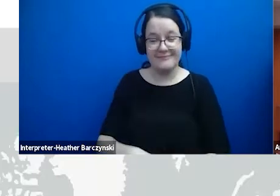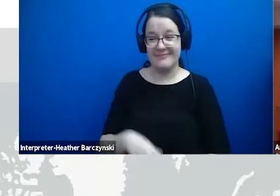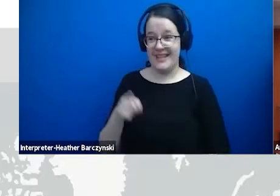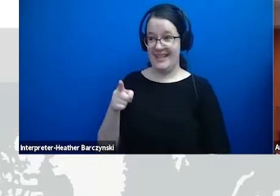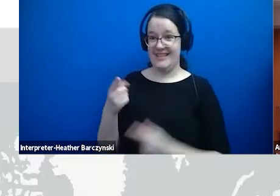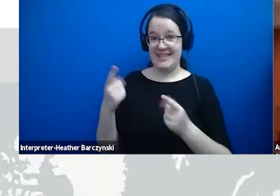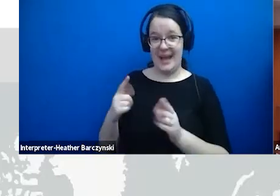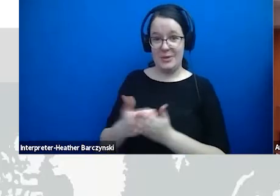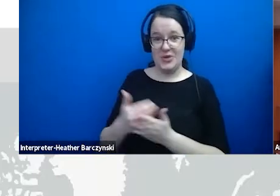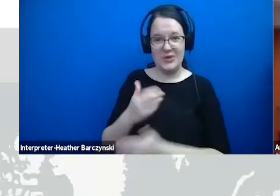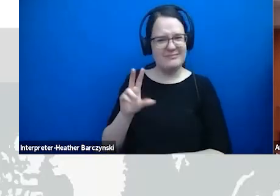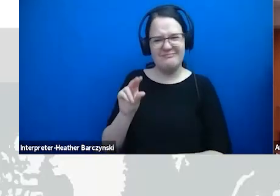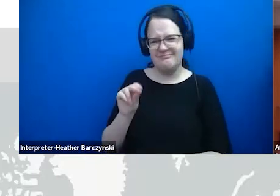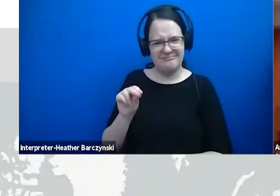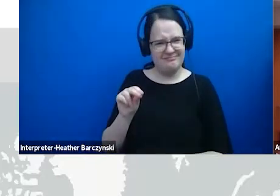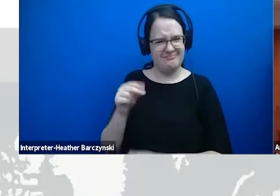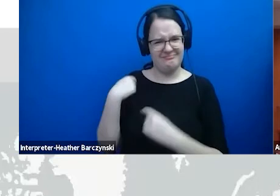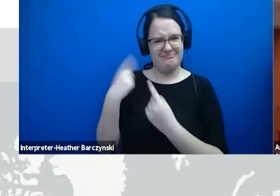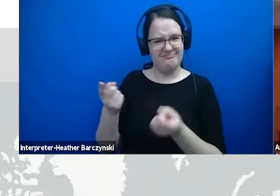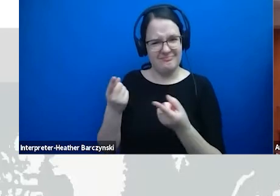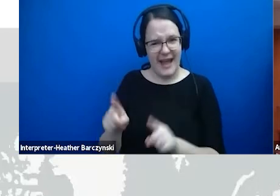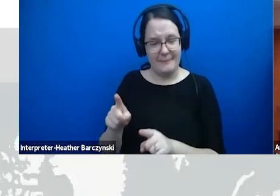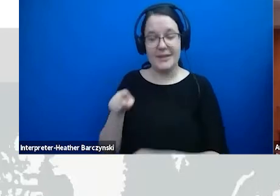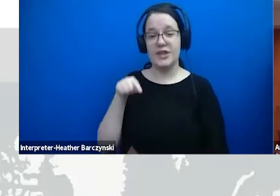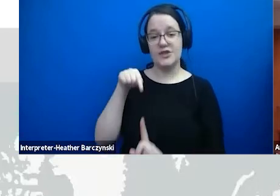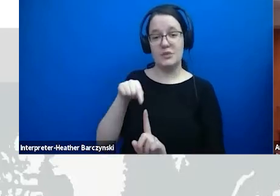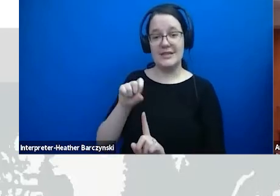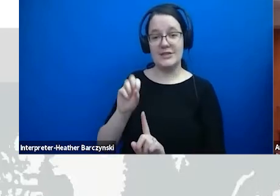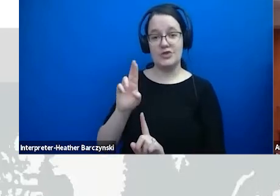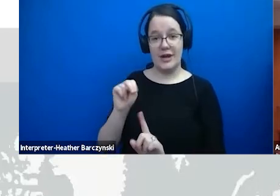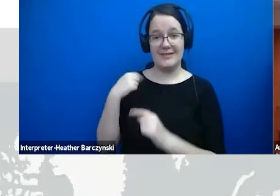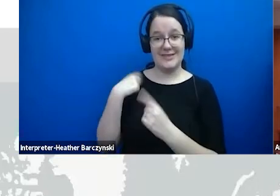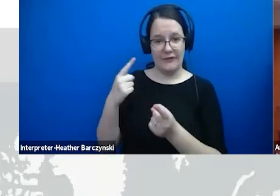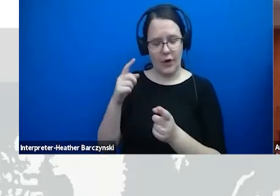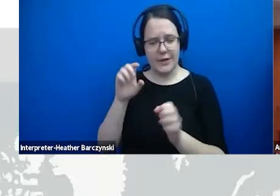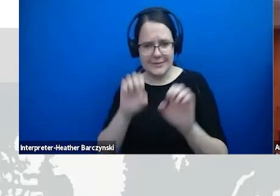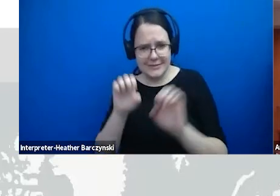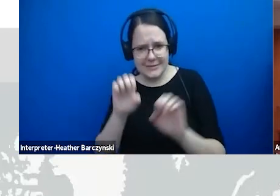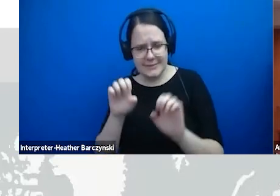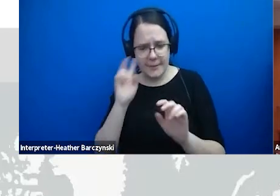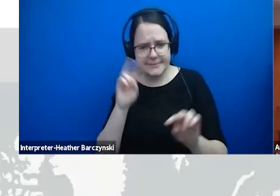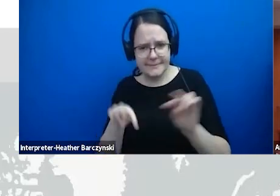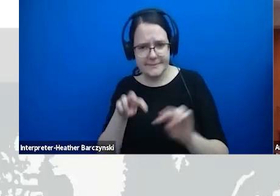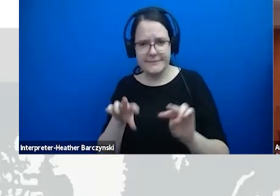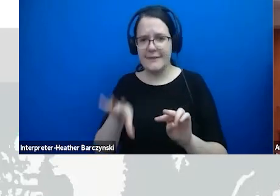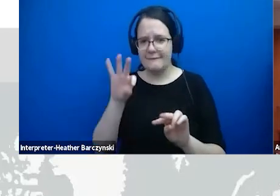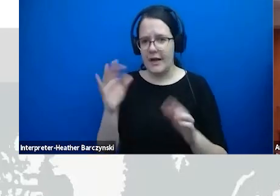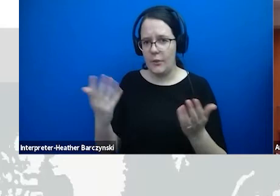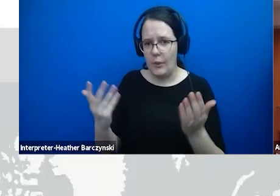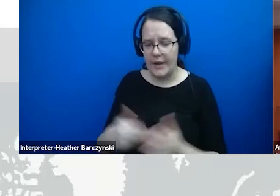and with this strain they've had time to do some experiments and they did find that the european